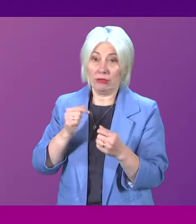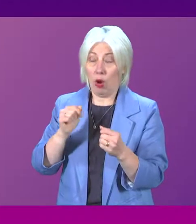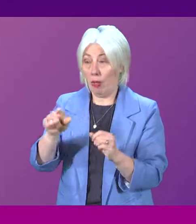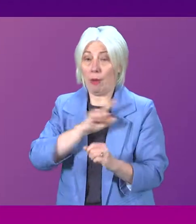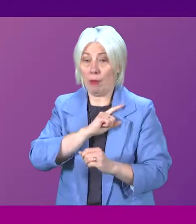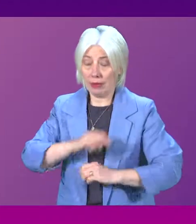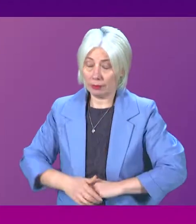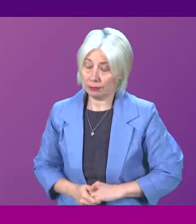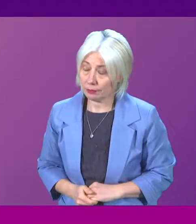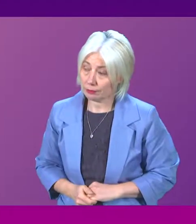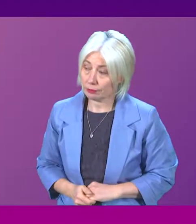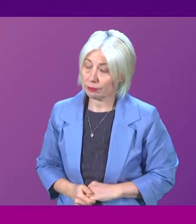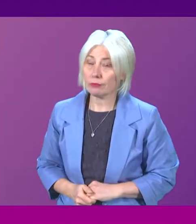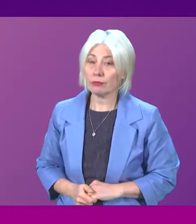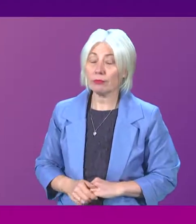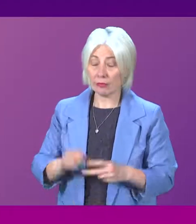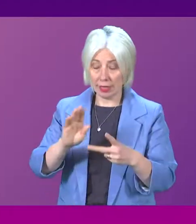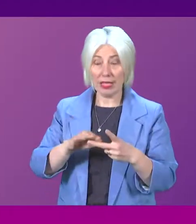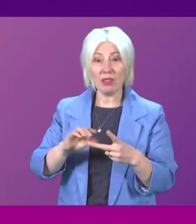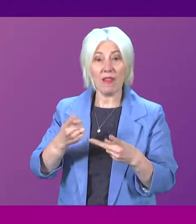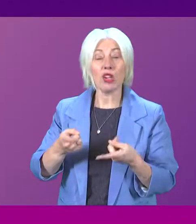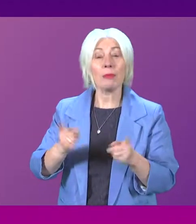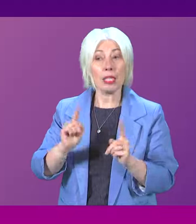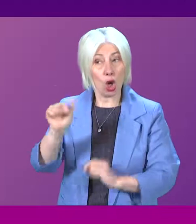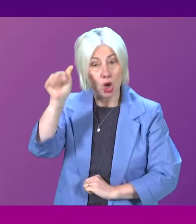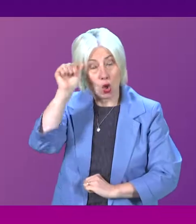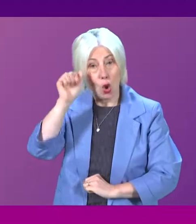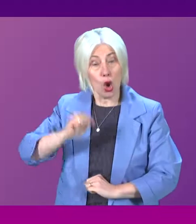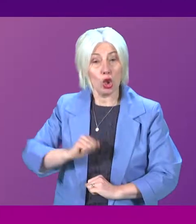The Deputy First Minister will be aware that Scottish Labour, Amnesty International and